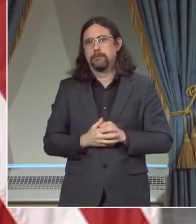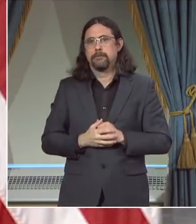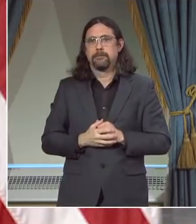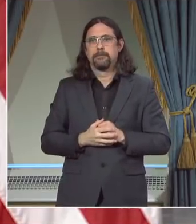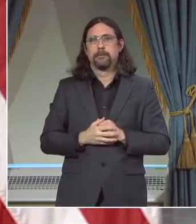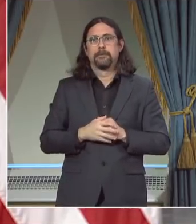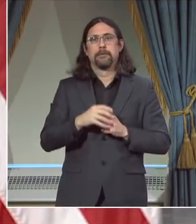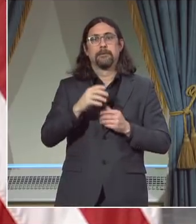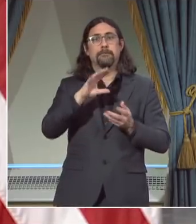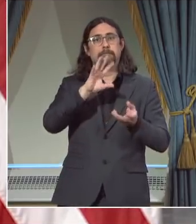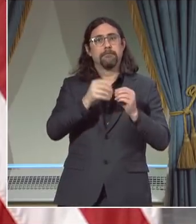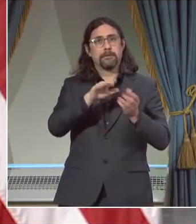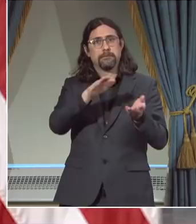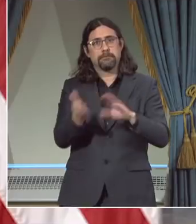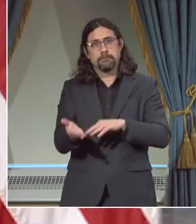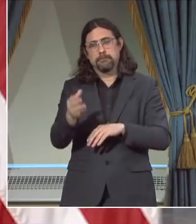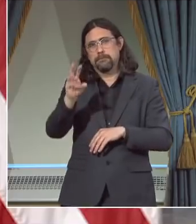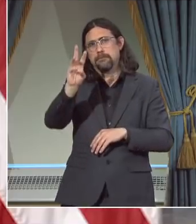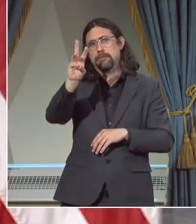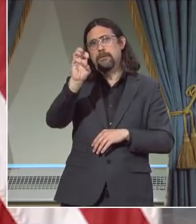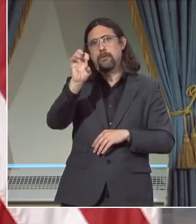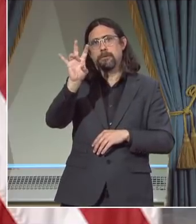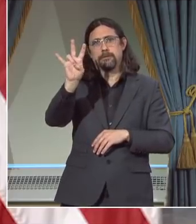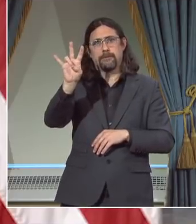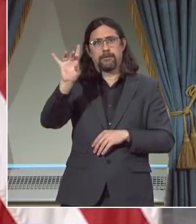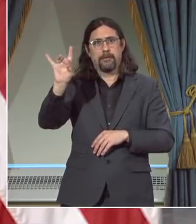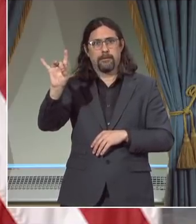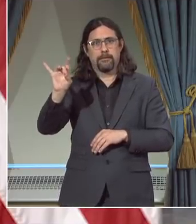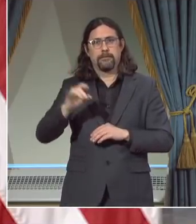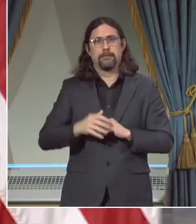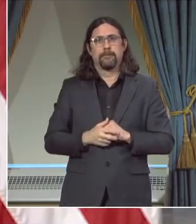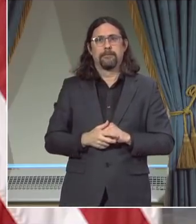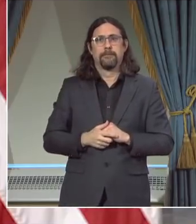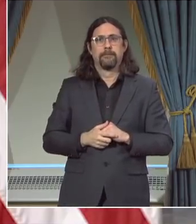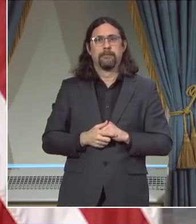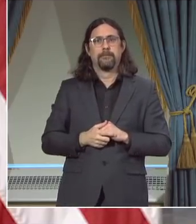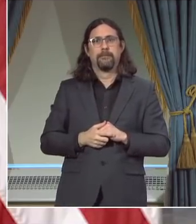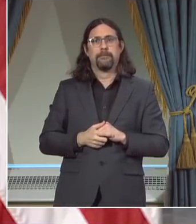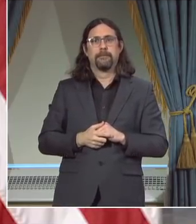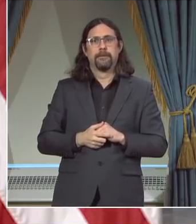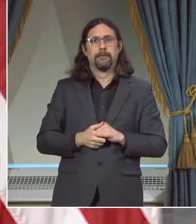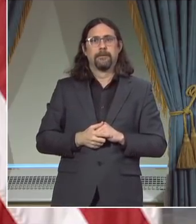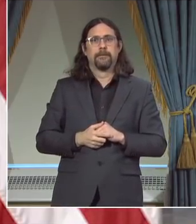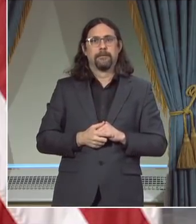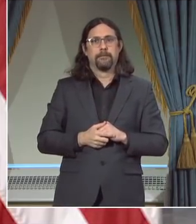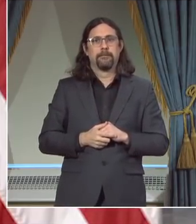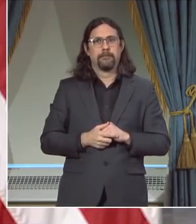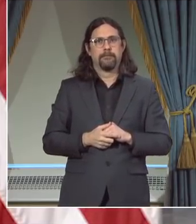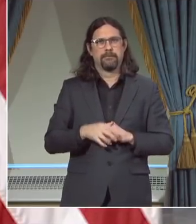NEW YORKERS. THAT MEANS TINHE LAST 24 HOURS FROM THIS MORNING TO SATURDAY MORNING, WE'VE